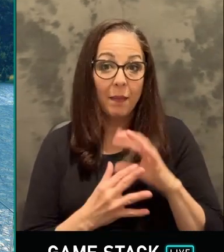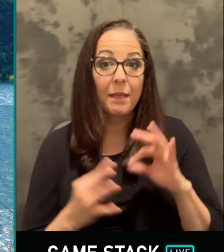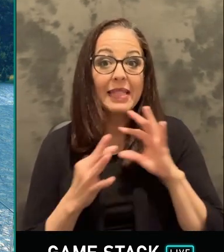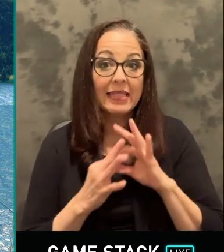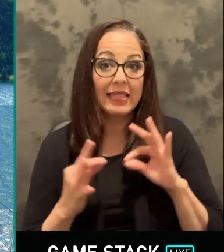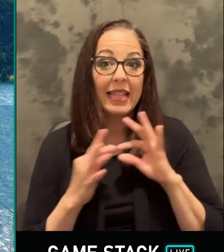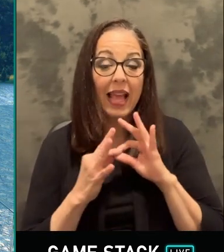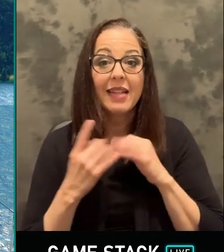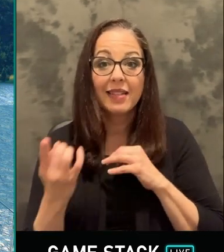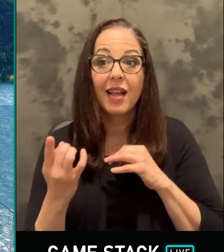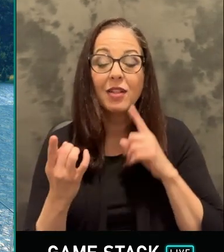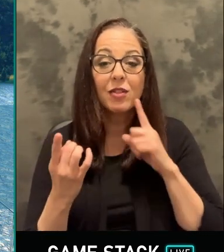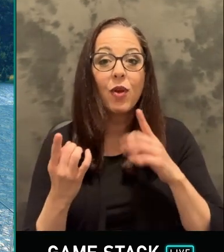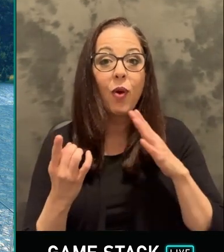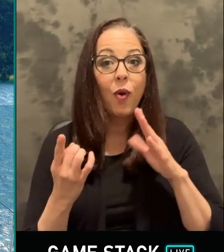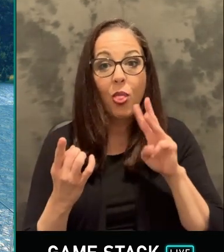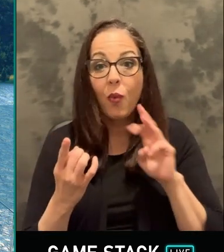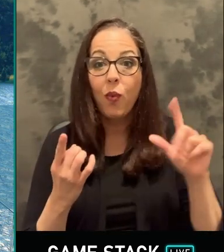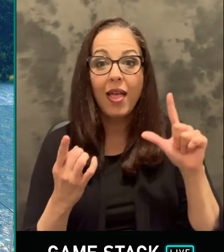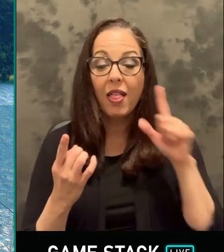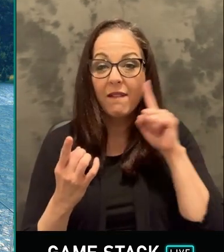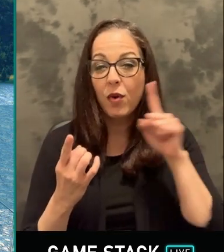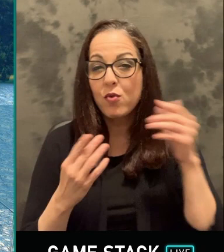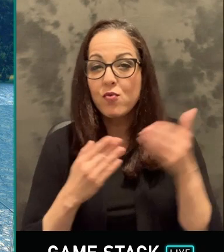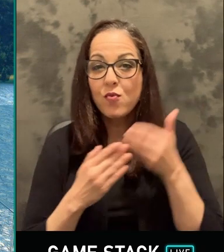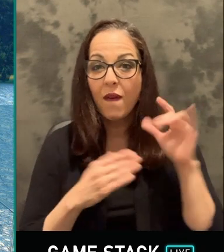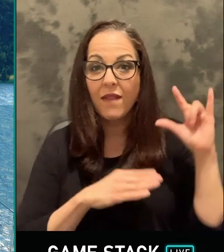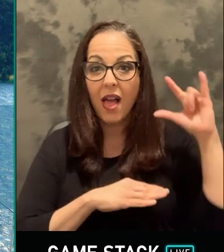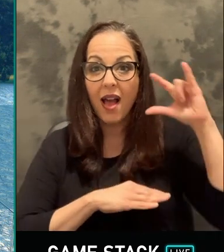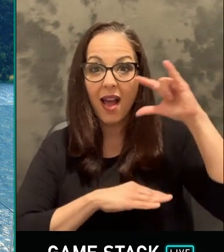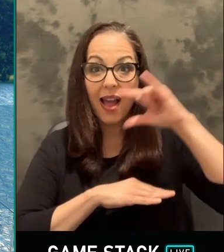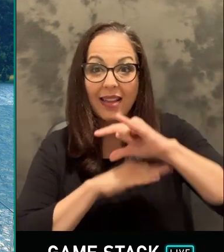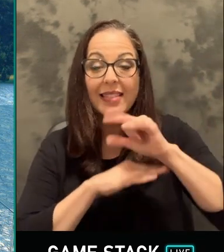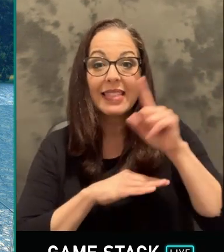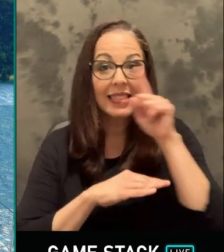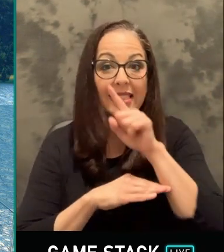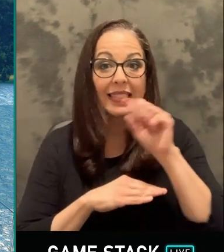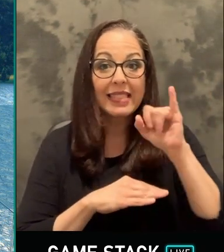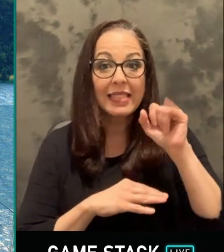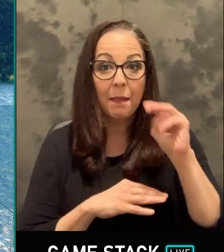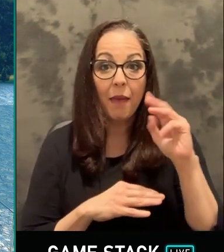generation of flight simulators, as always been there at Xbox Game Studios,